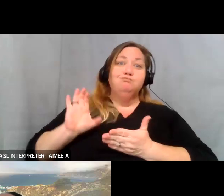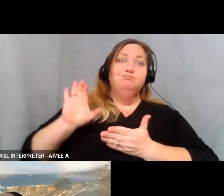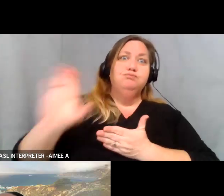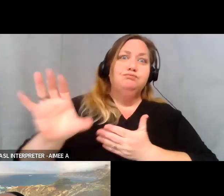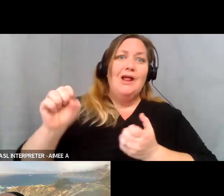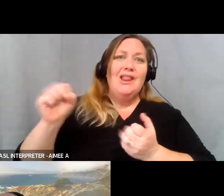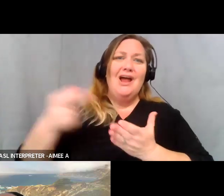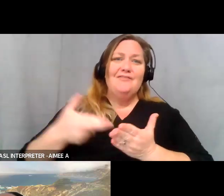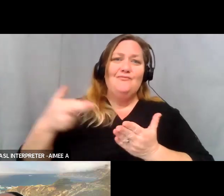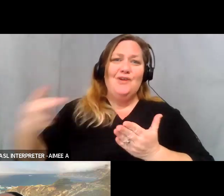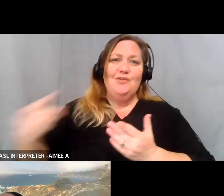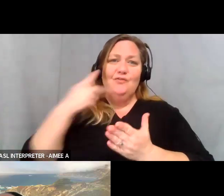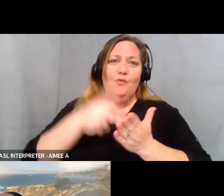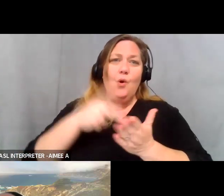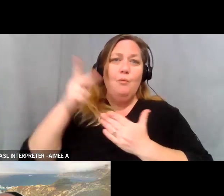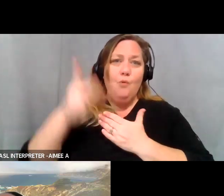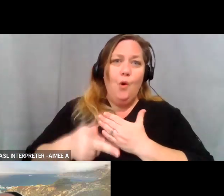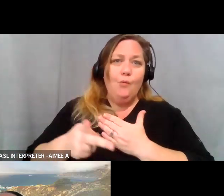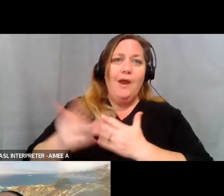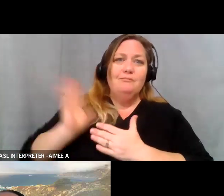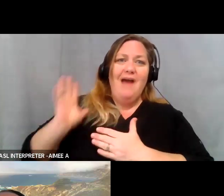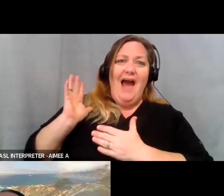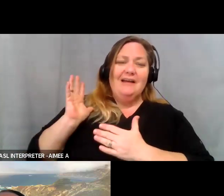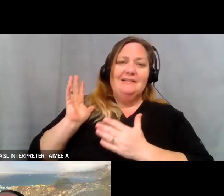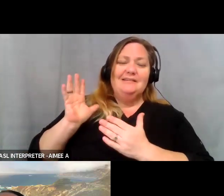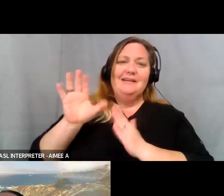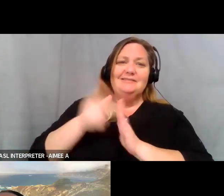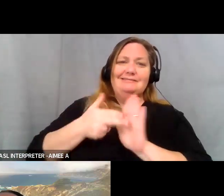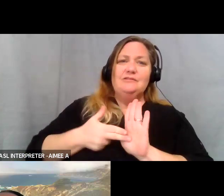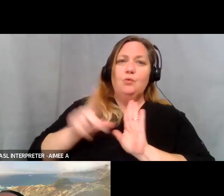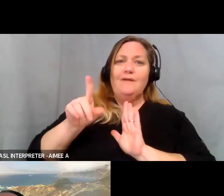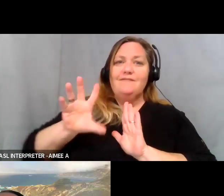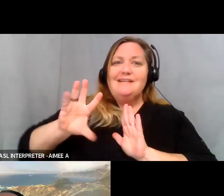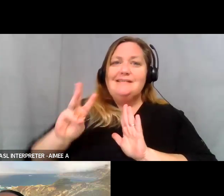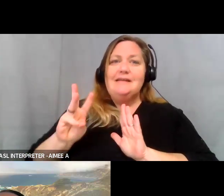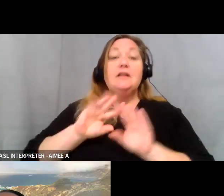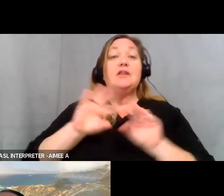programs and Senate Bill 156. The Department of Technology, you know, is the Middle-Mile.